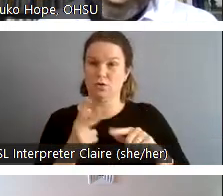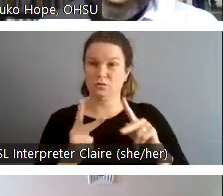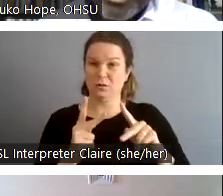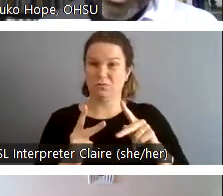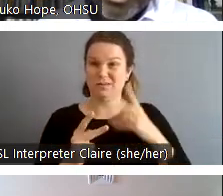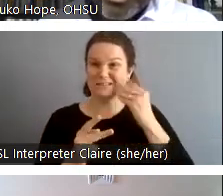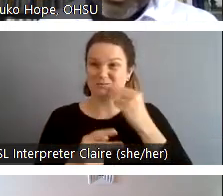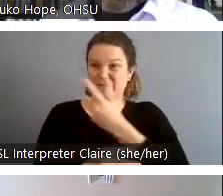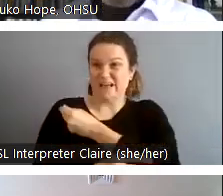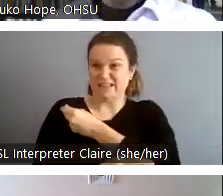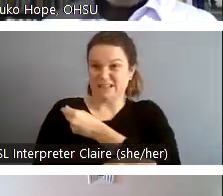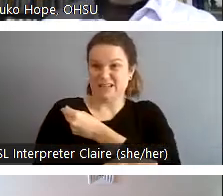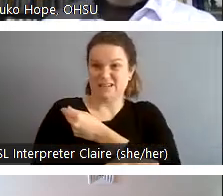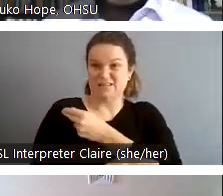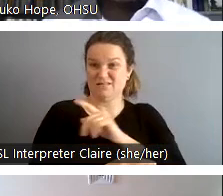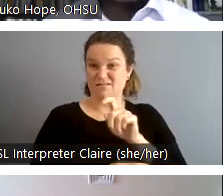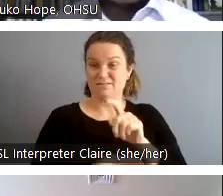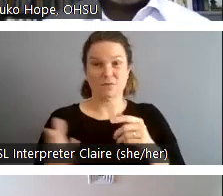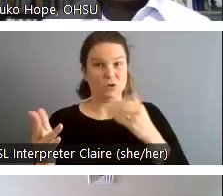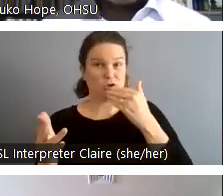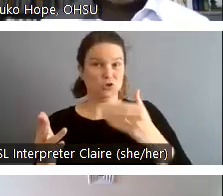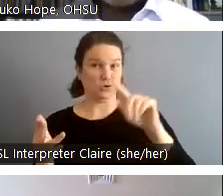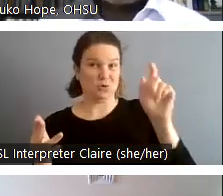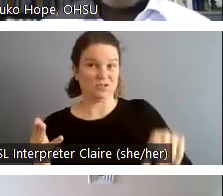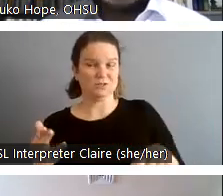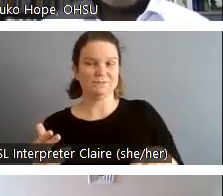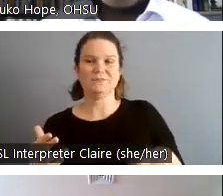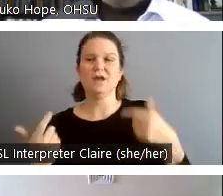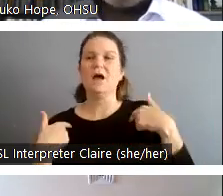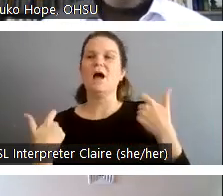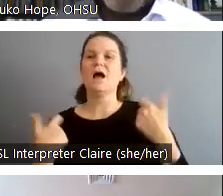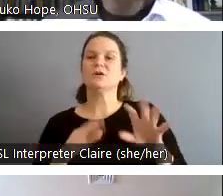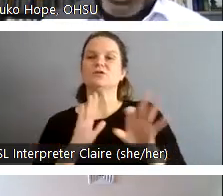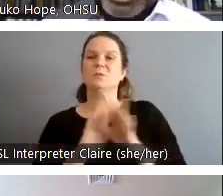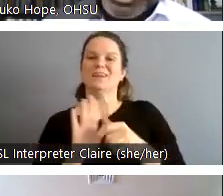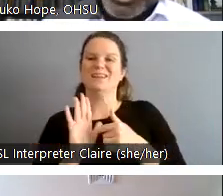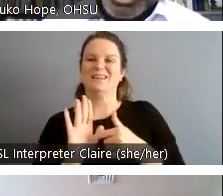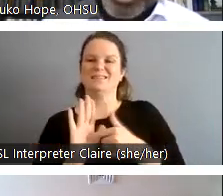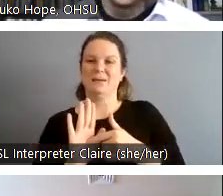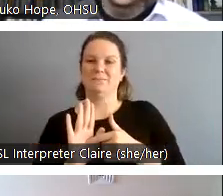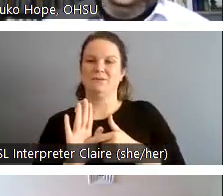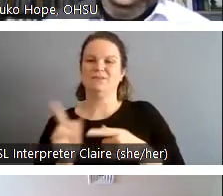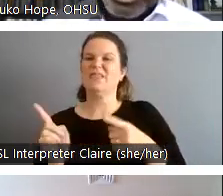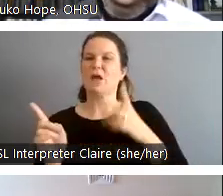COVID? That's a great question. I tried to pick examples- and these were all